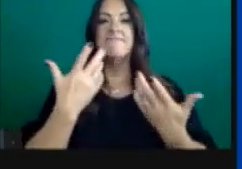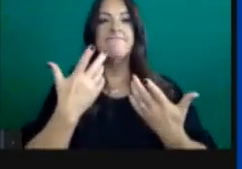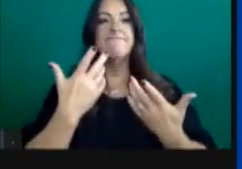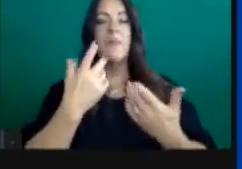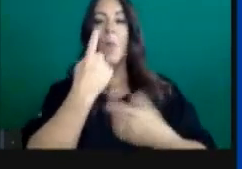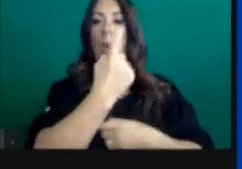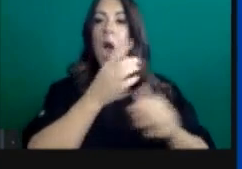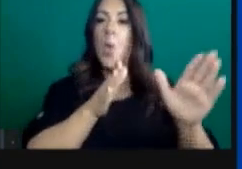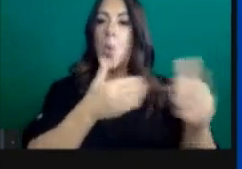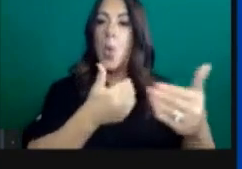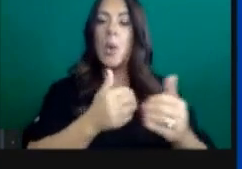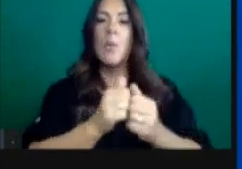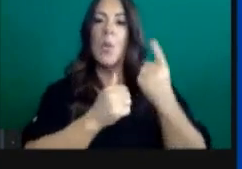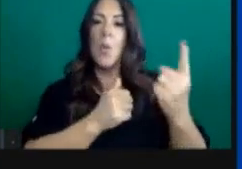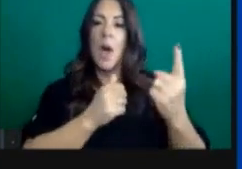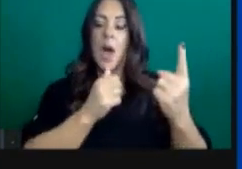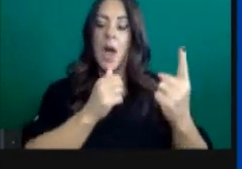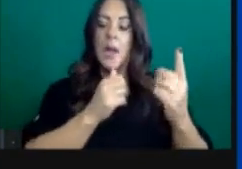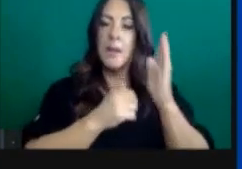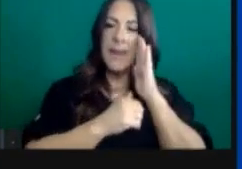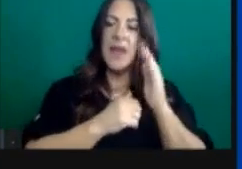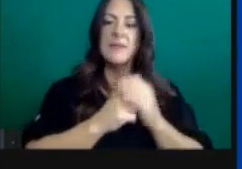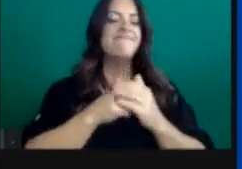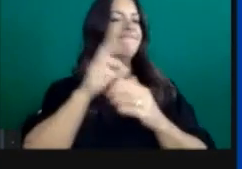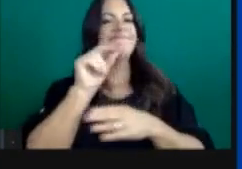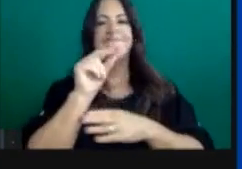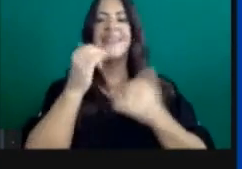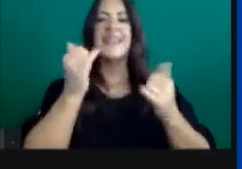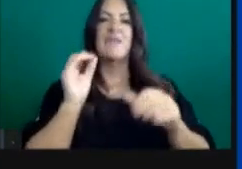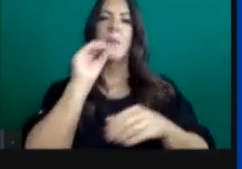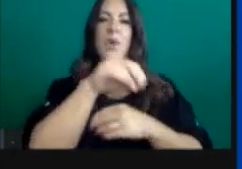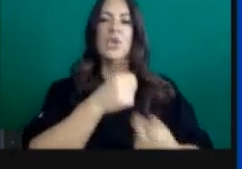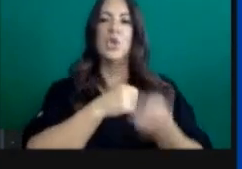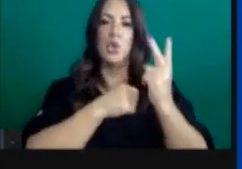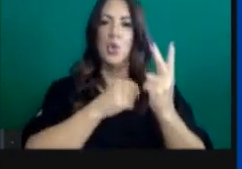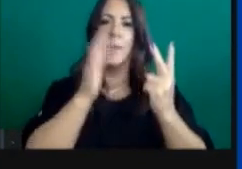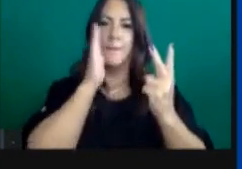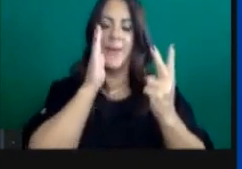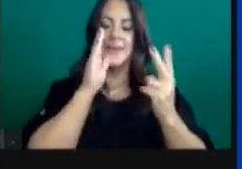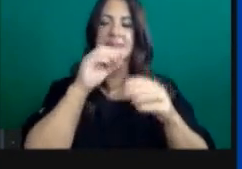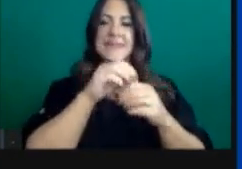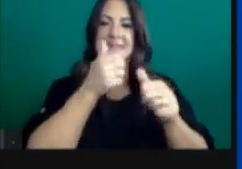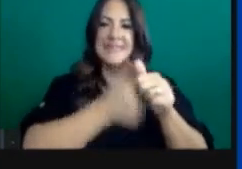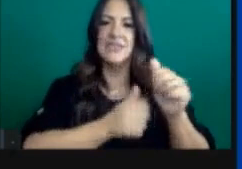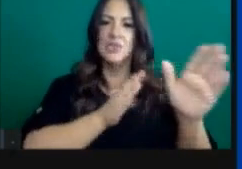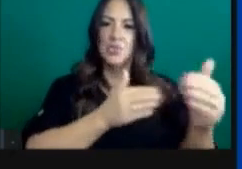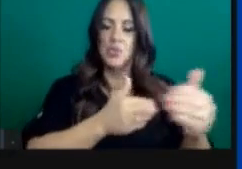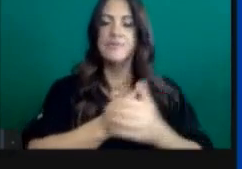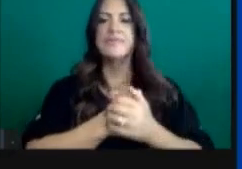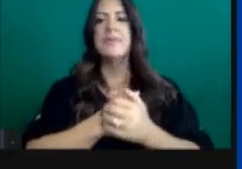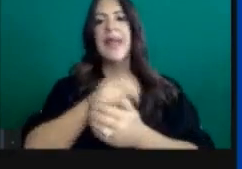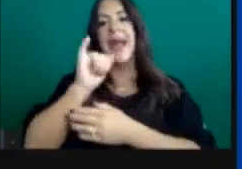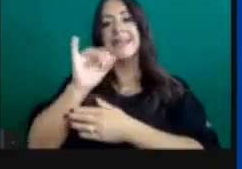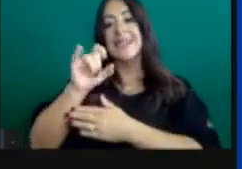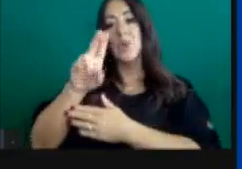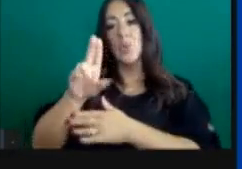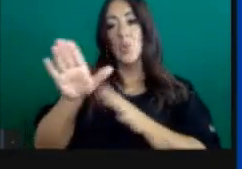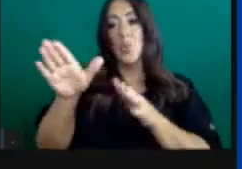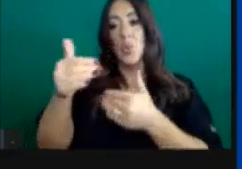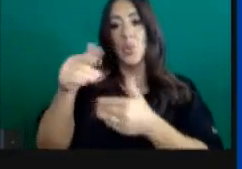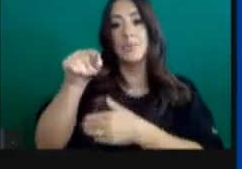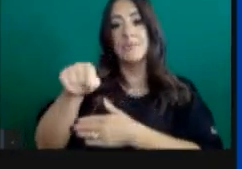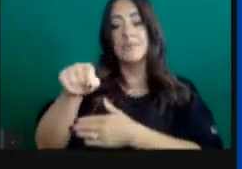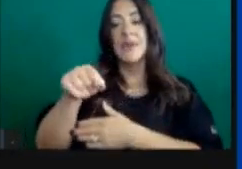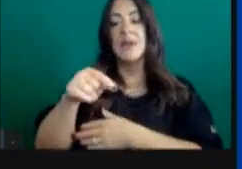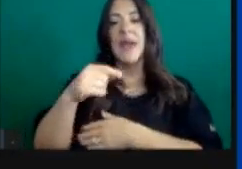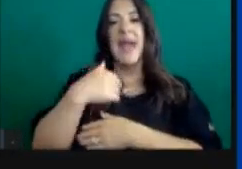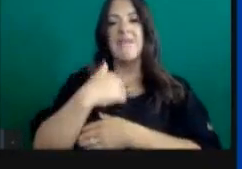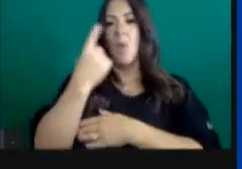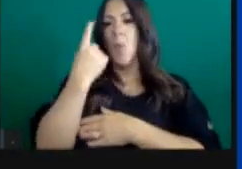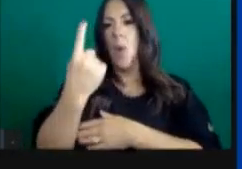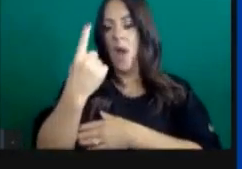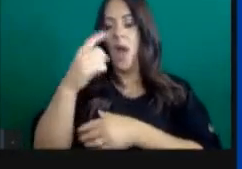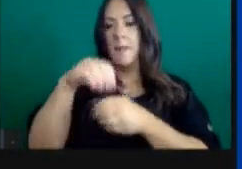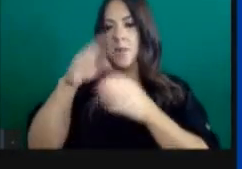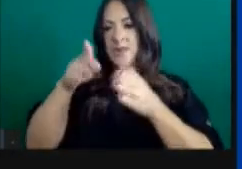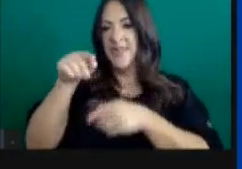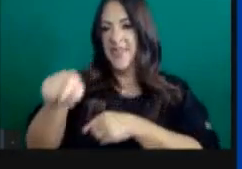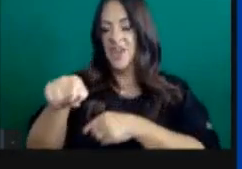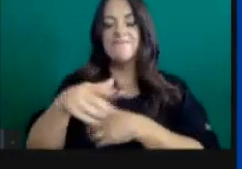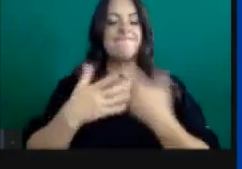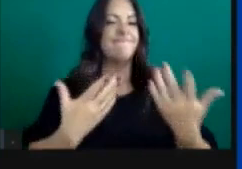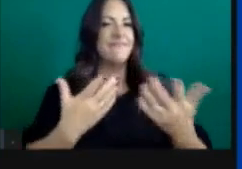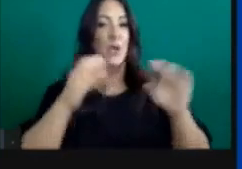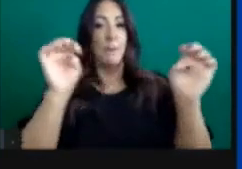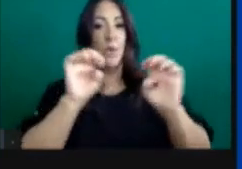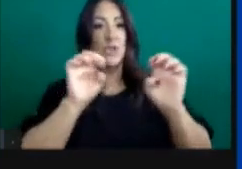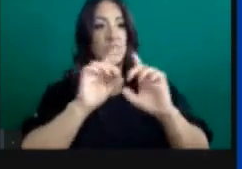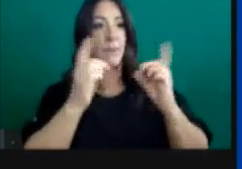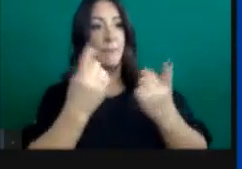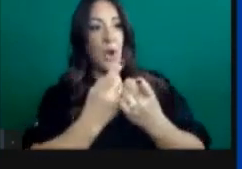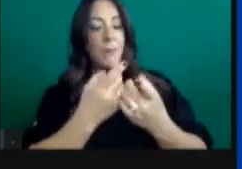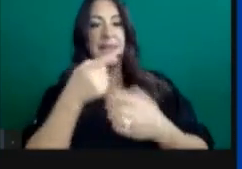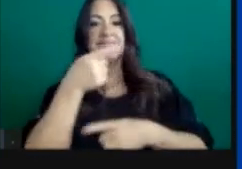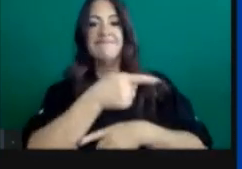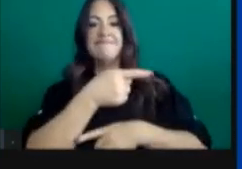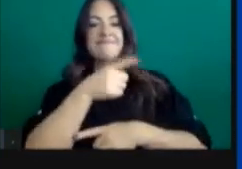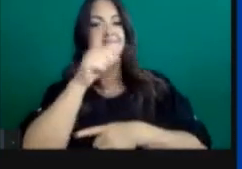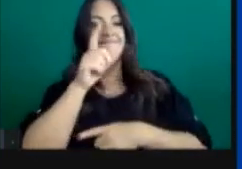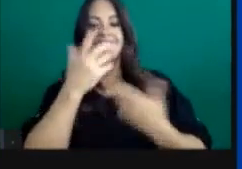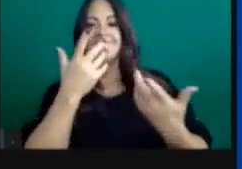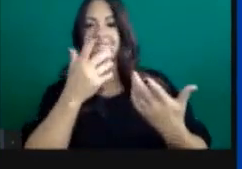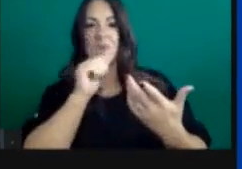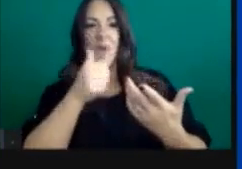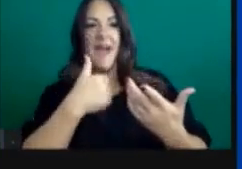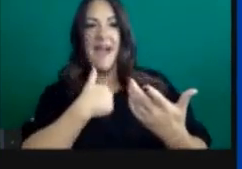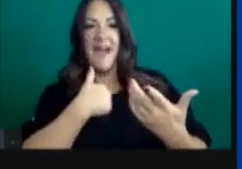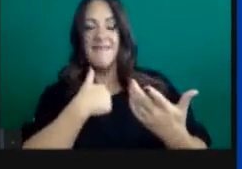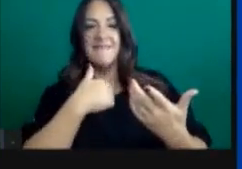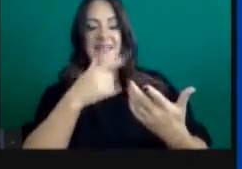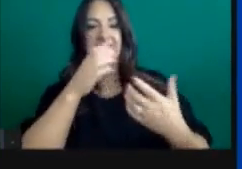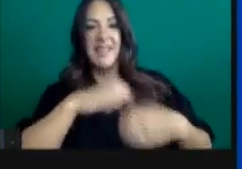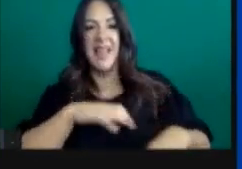THIS BASE IS USUALLY WHAT WE WOULD EXPECT, SINGLE BED, SINGLE ROOMS, DOUBLE ROOMS OR GROUPED ROOMS, WITH APPROPRIATE NUMBER OF BEDS.